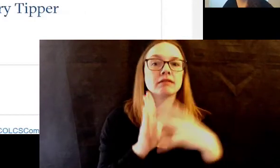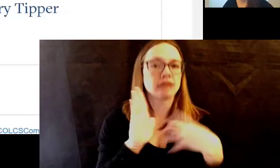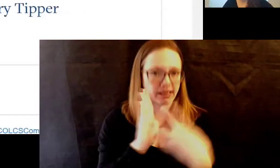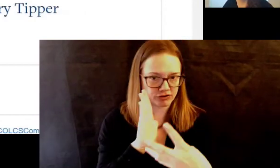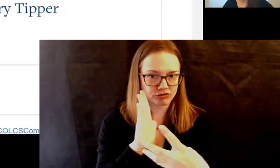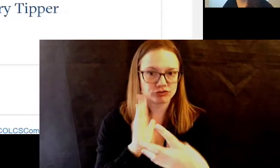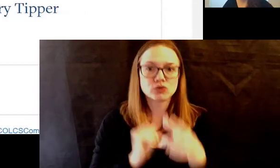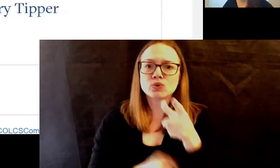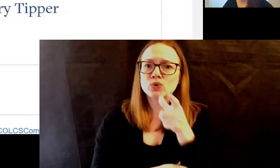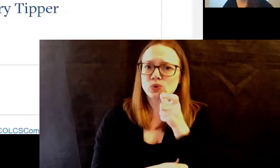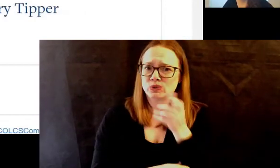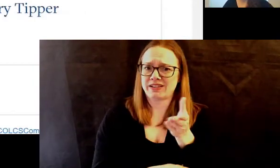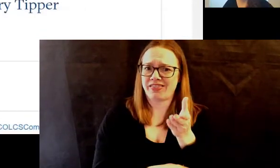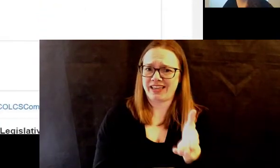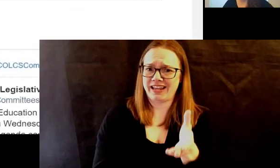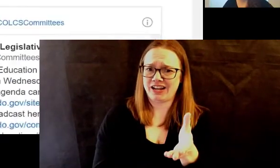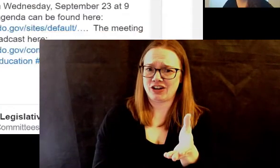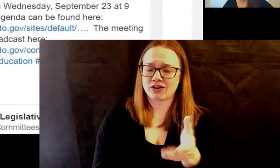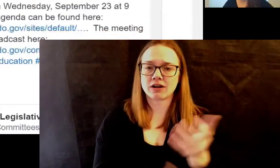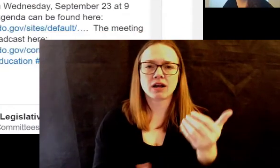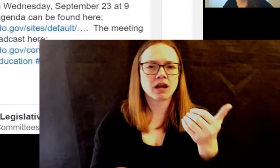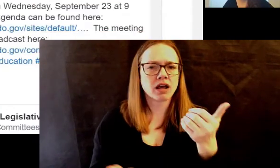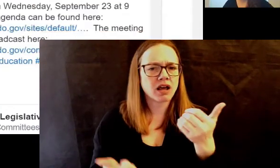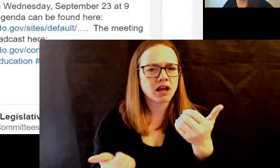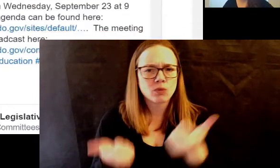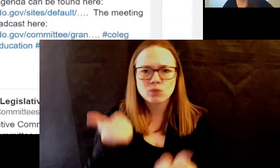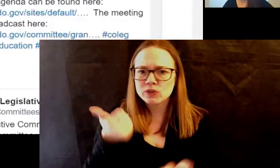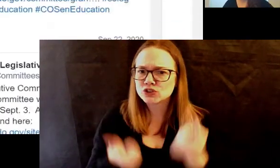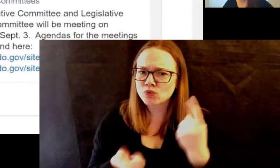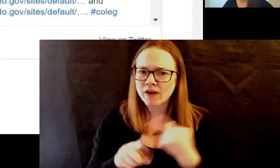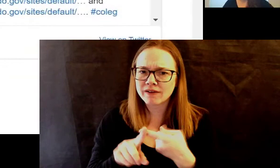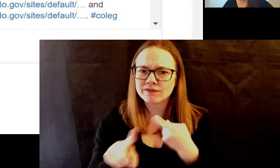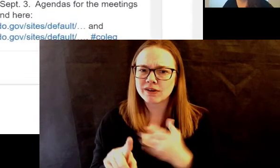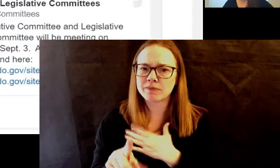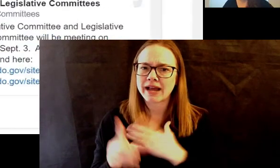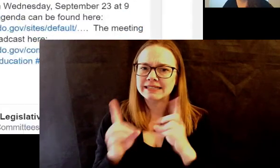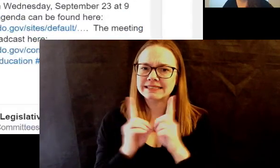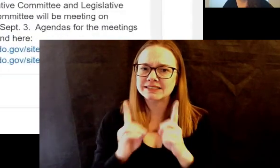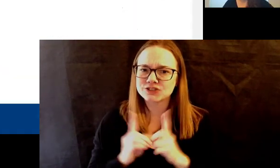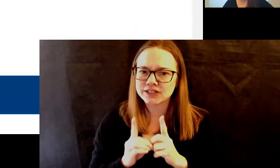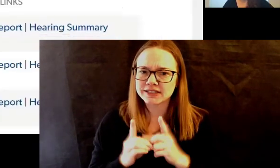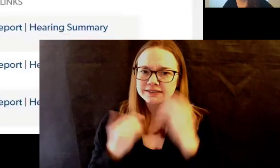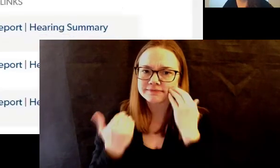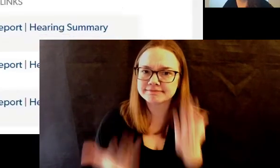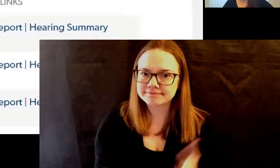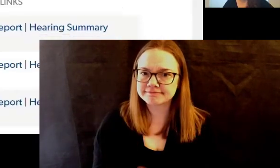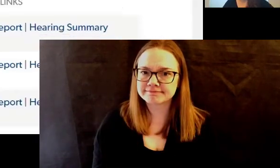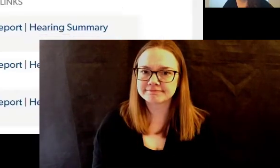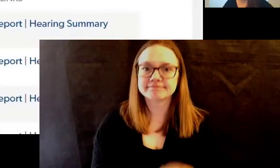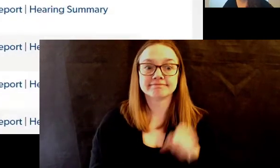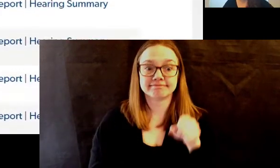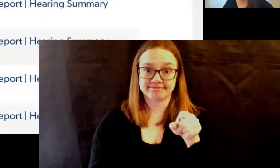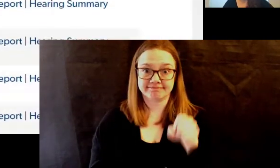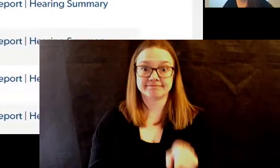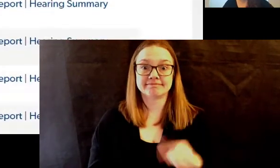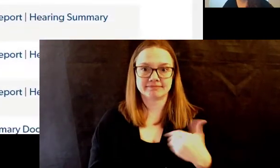be from my district is on this committee that I could work with and advocate for? Committee activity, what is the last thing they did?